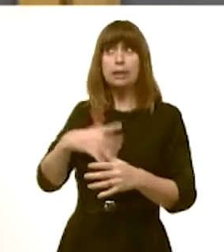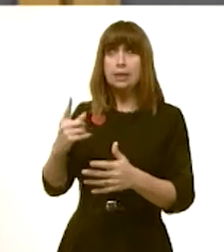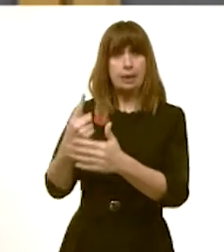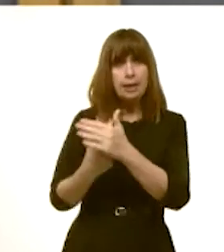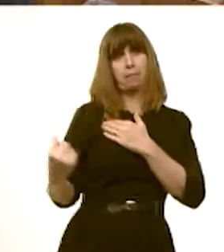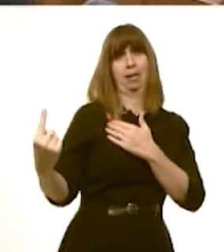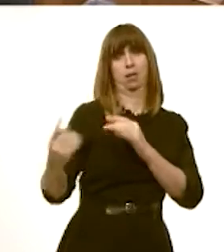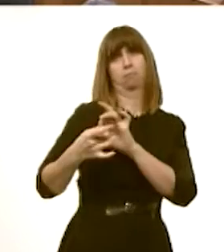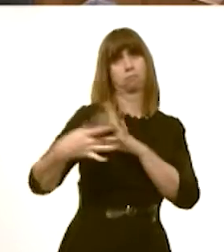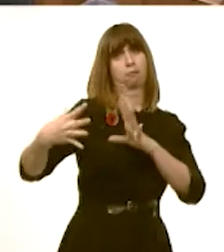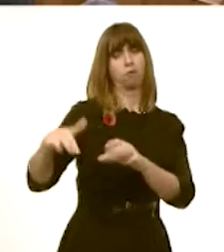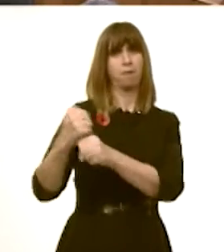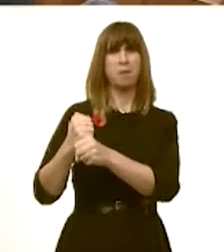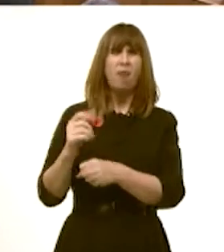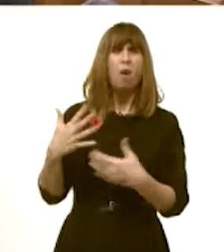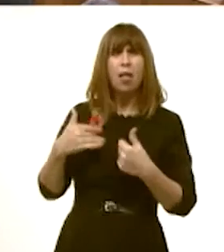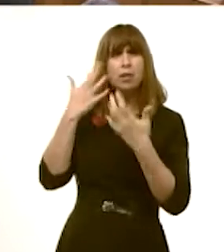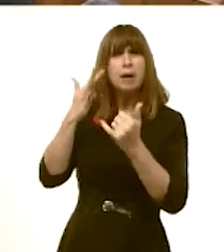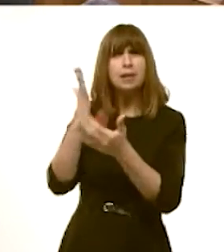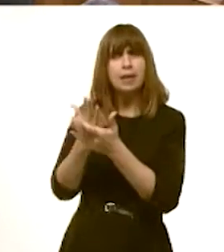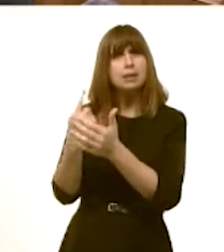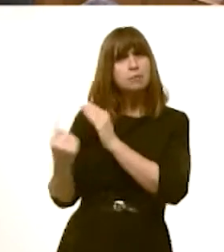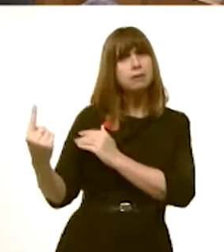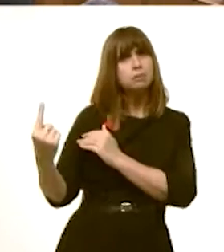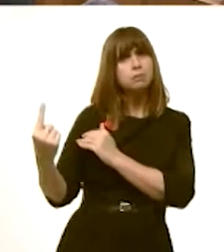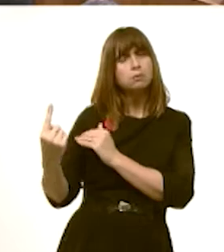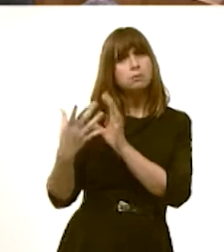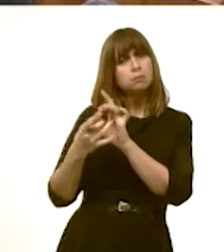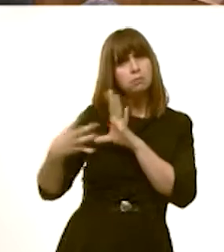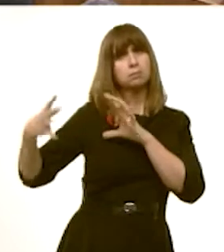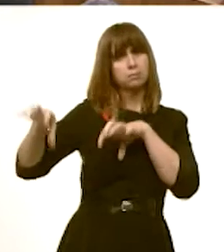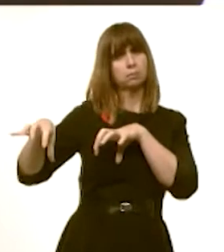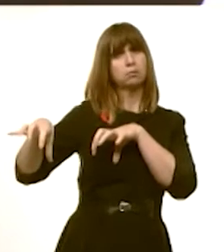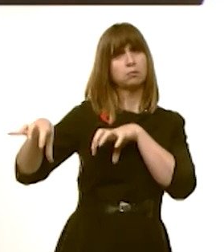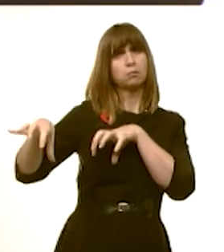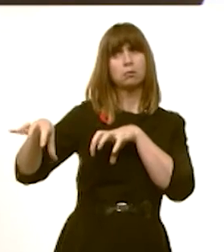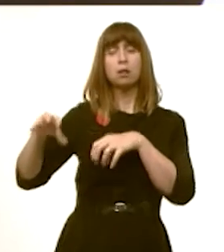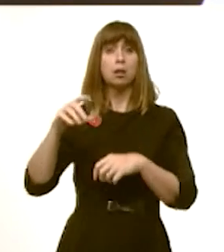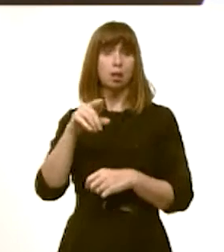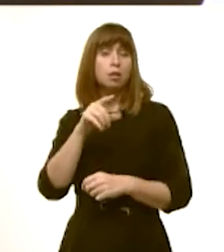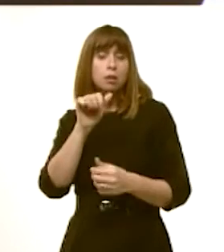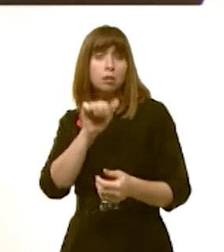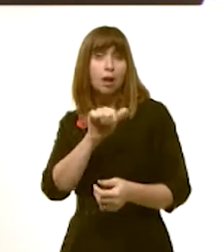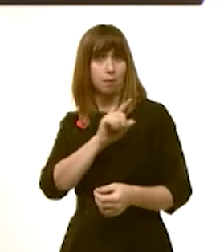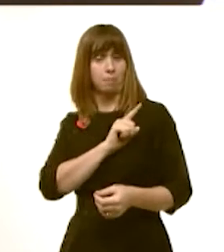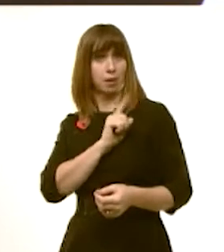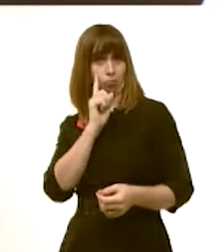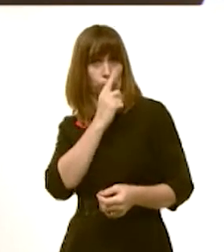Carwyn Jones: Well, the inspectorate is independent of Government. In fact, what youíve just said is an illustration of that.